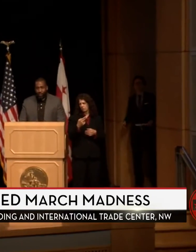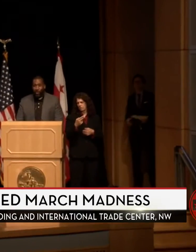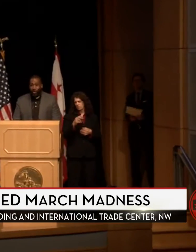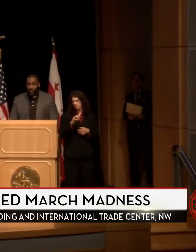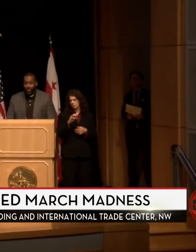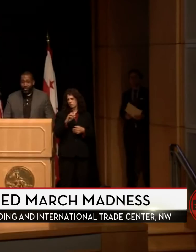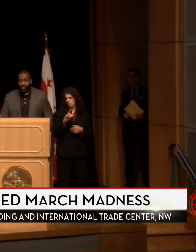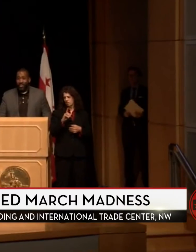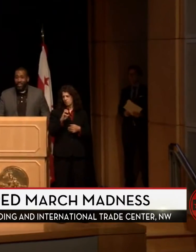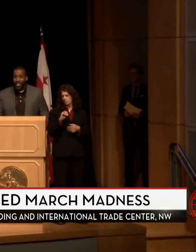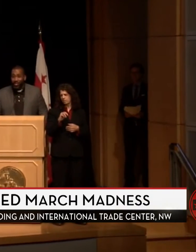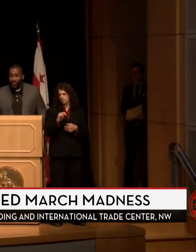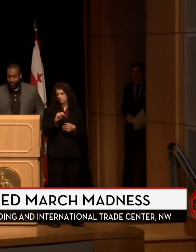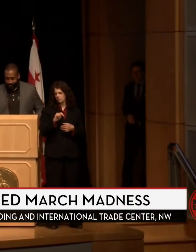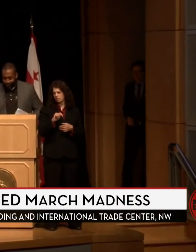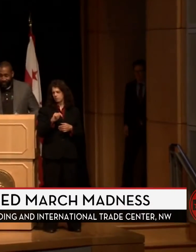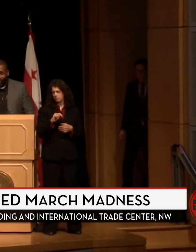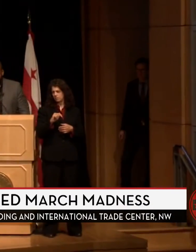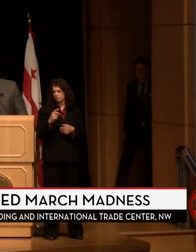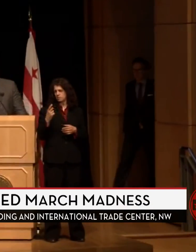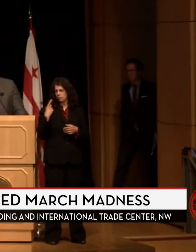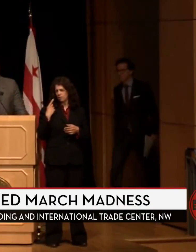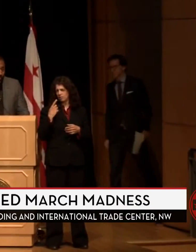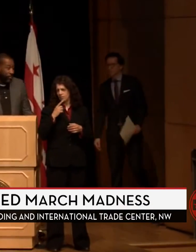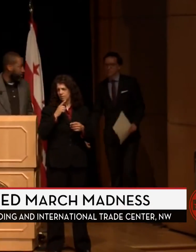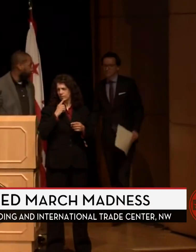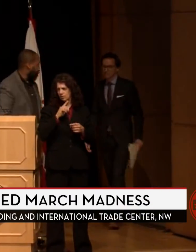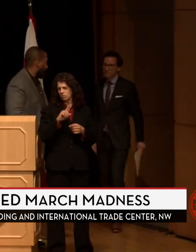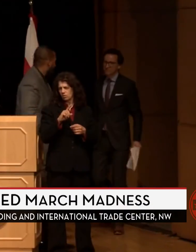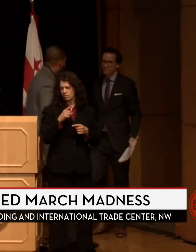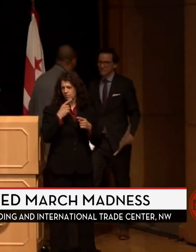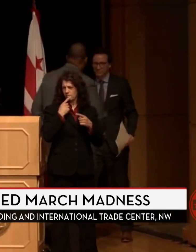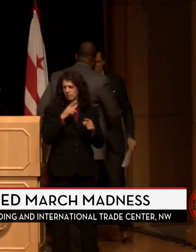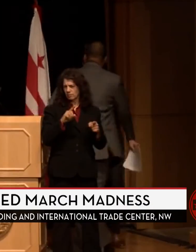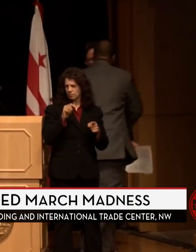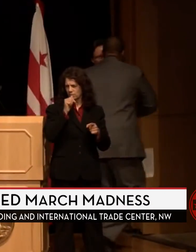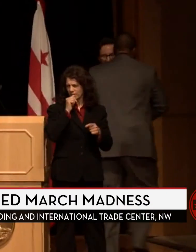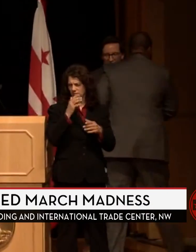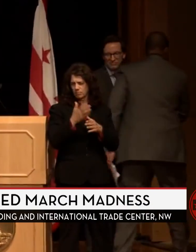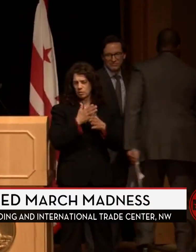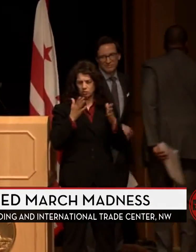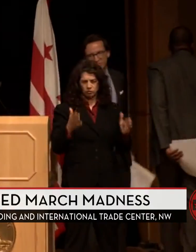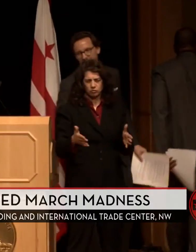PARTNERSHIPS. THANK YOU.